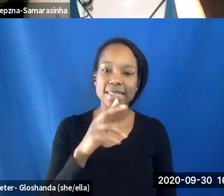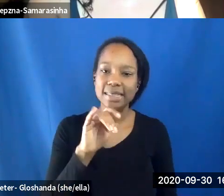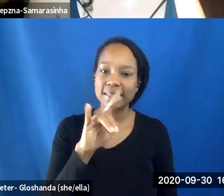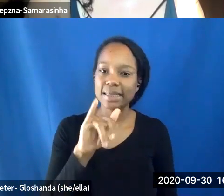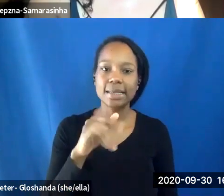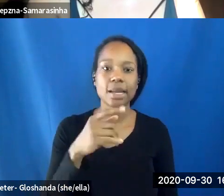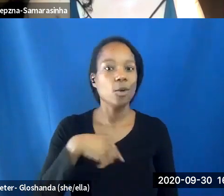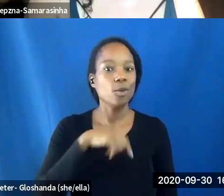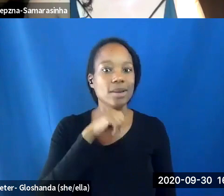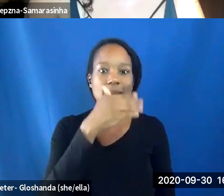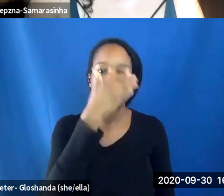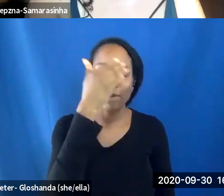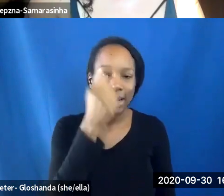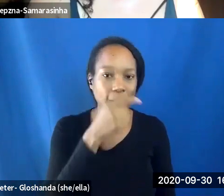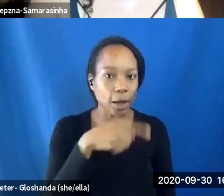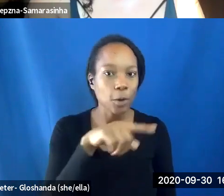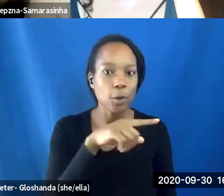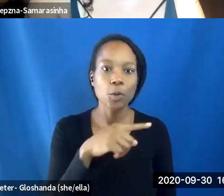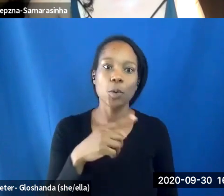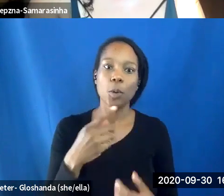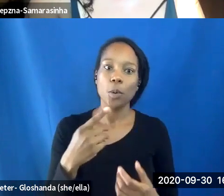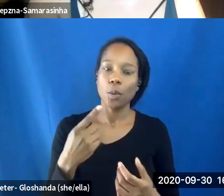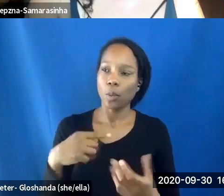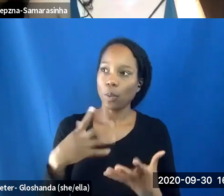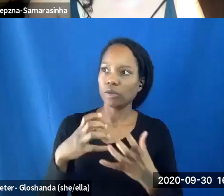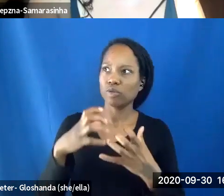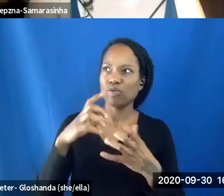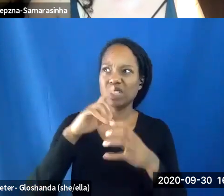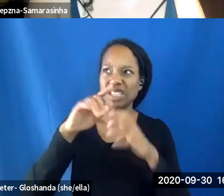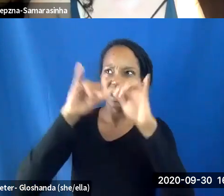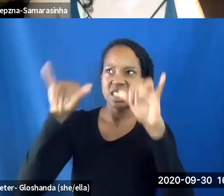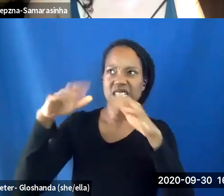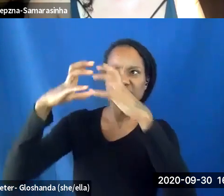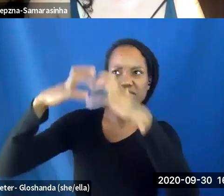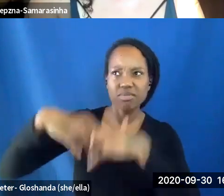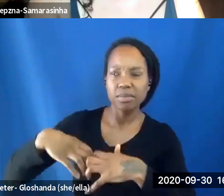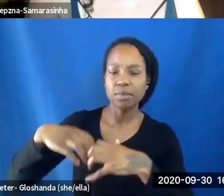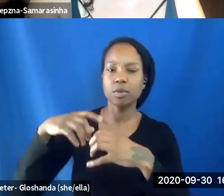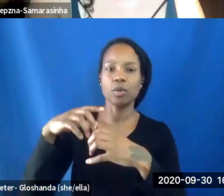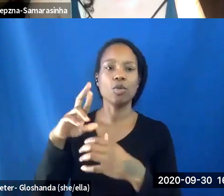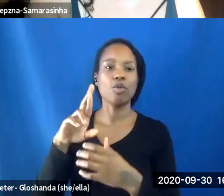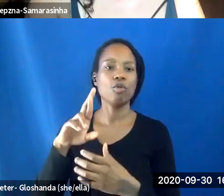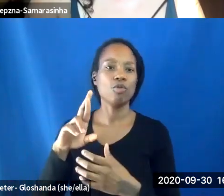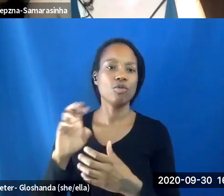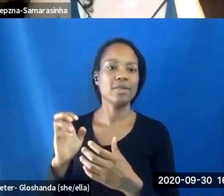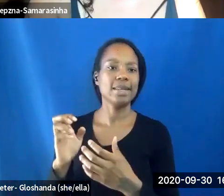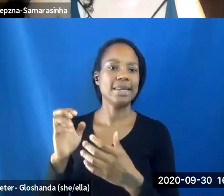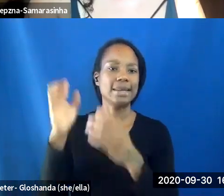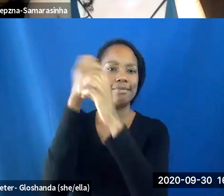to abolish these systems, to reimagine what care can look like. And I think these gestures,